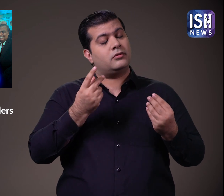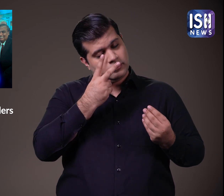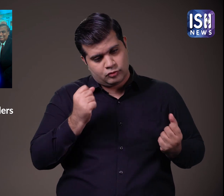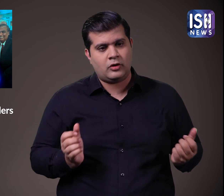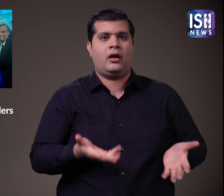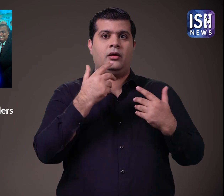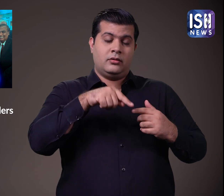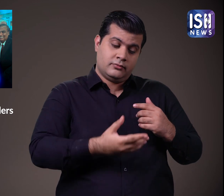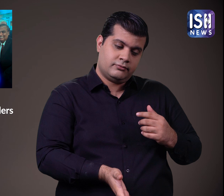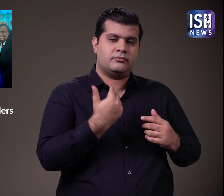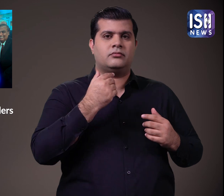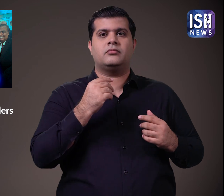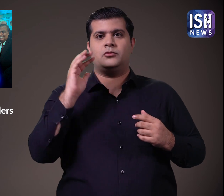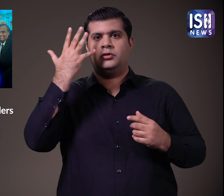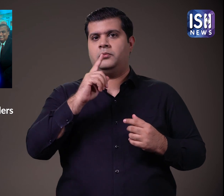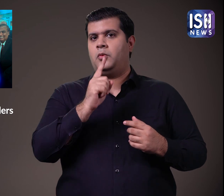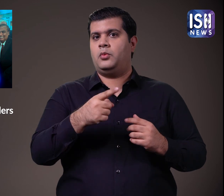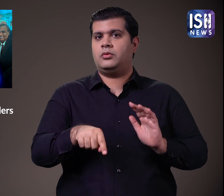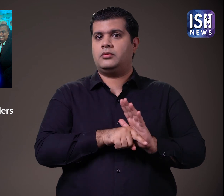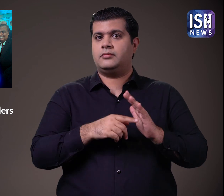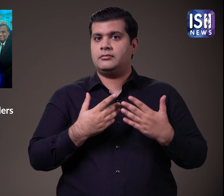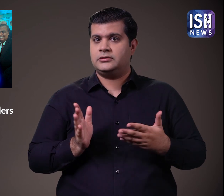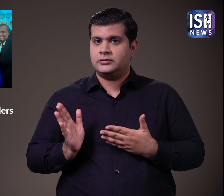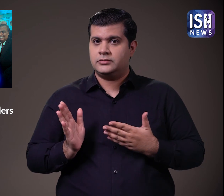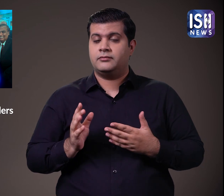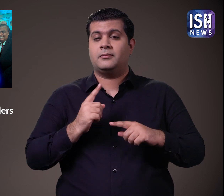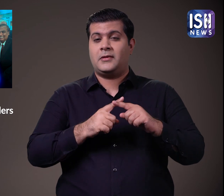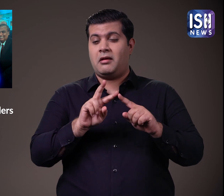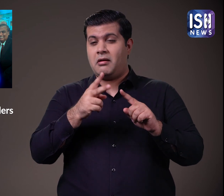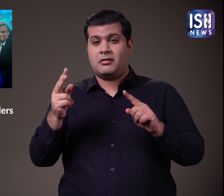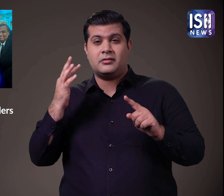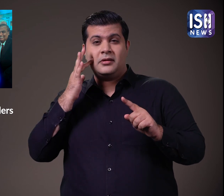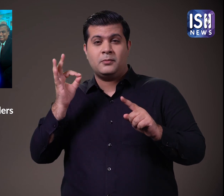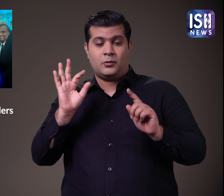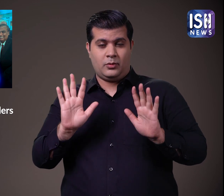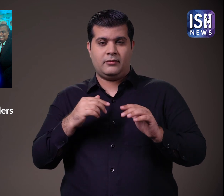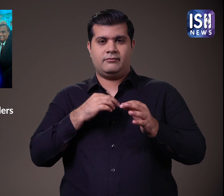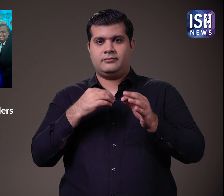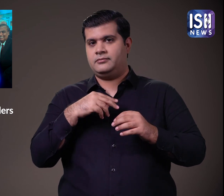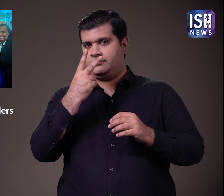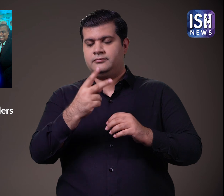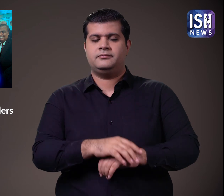That is why he signed the order energy emergency. Let us now see which other orders he passed.